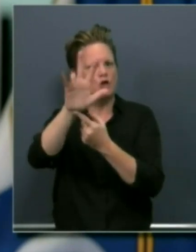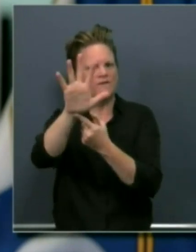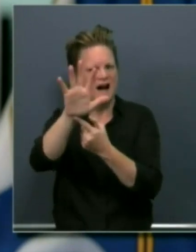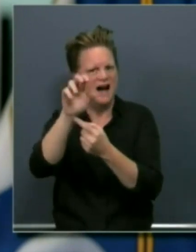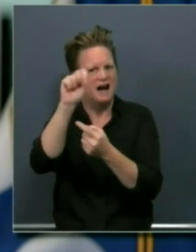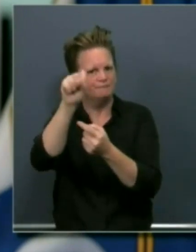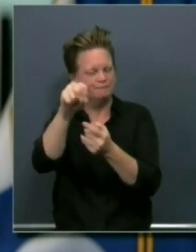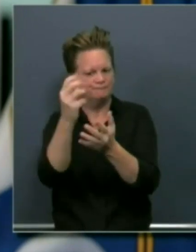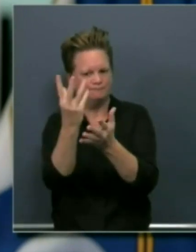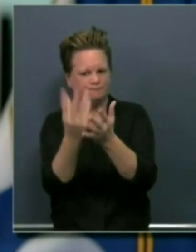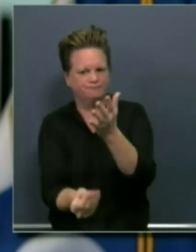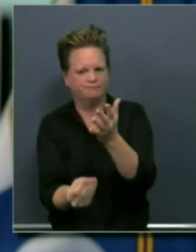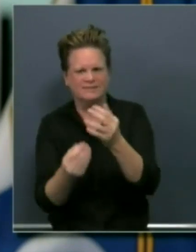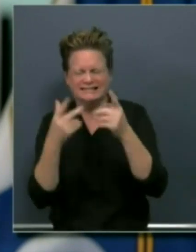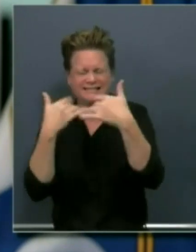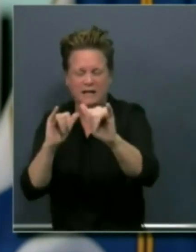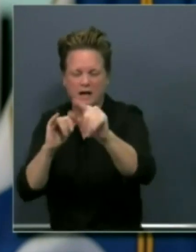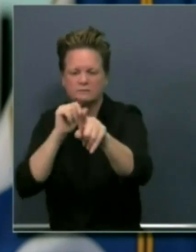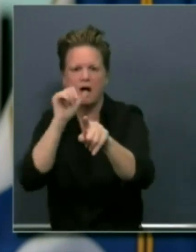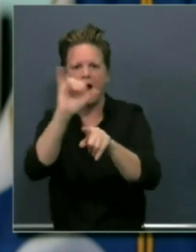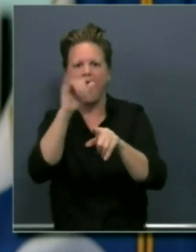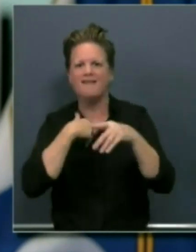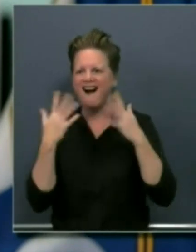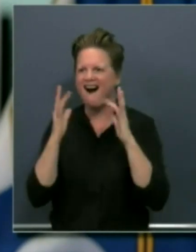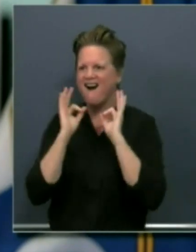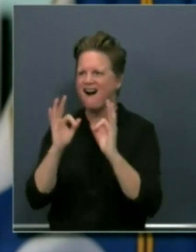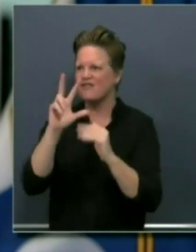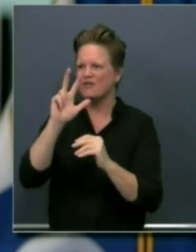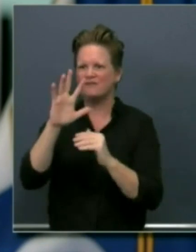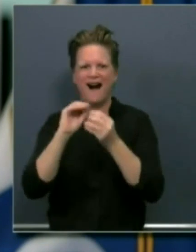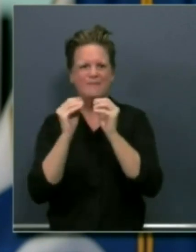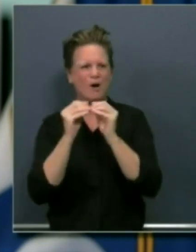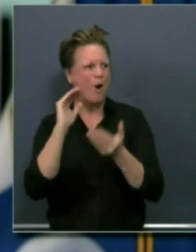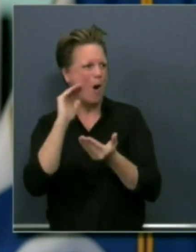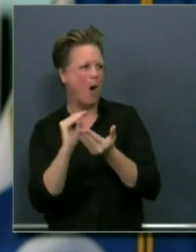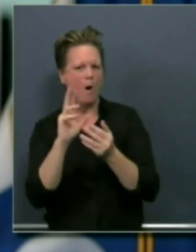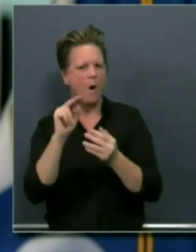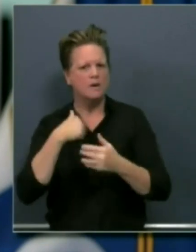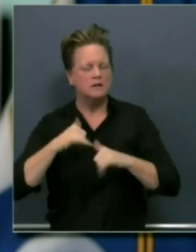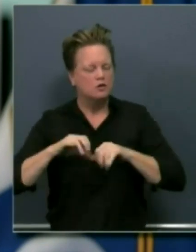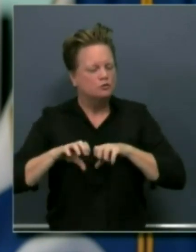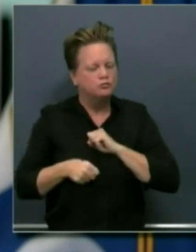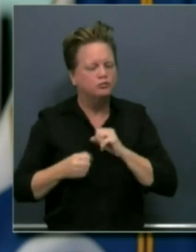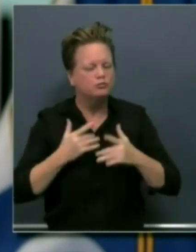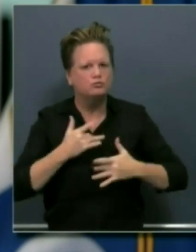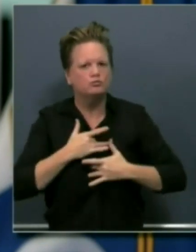ALWAYS WELL. GOOD NEWS IN THIS SUSPECT 25 DEATHS. DEVASTATING